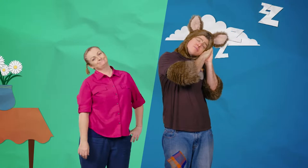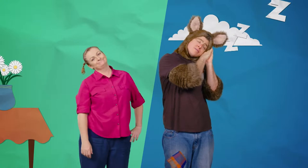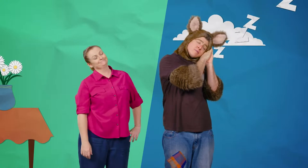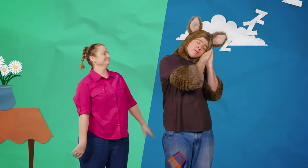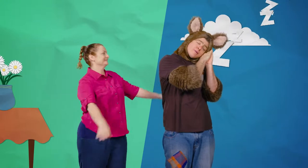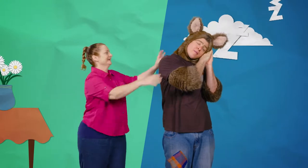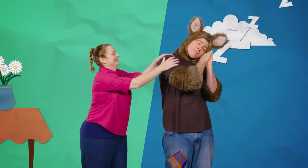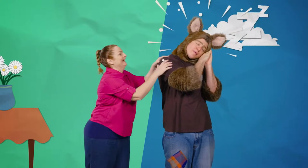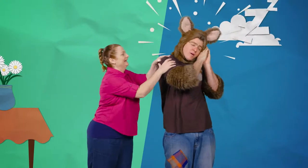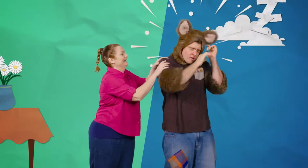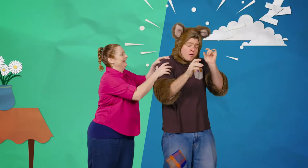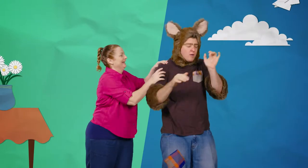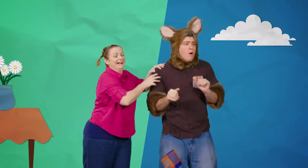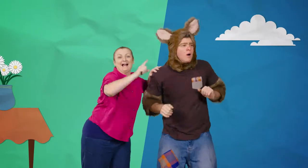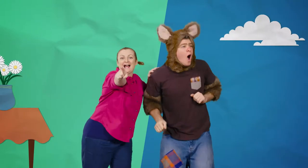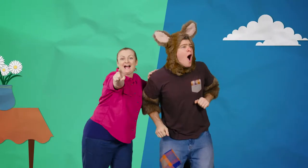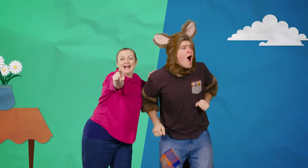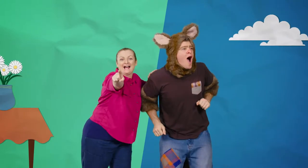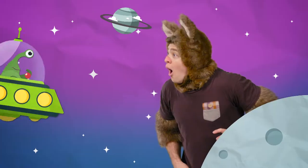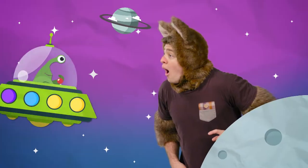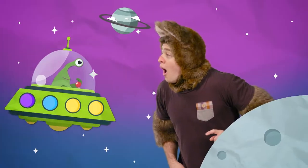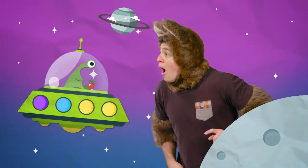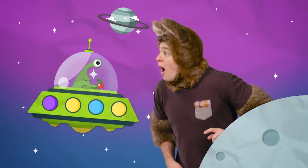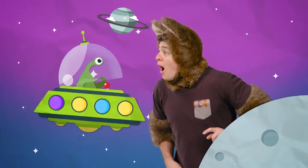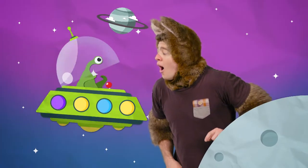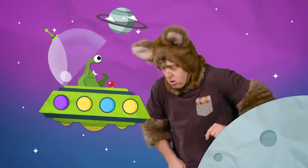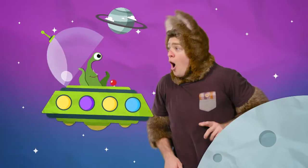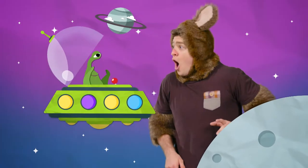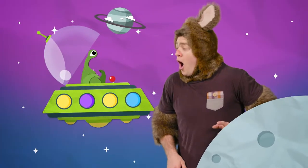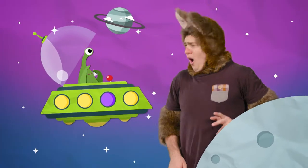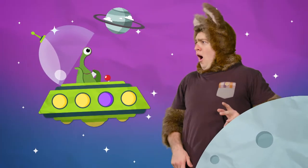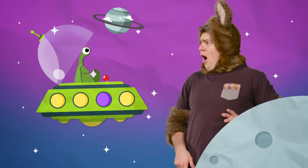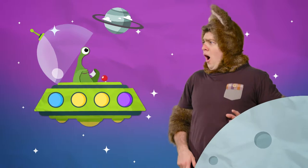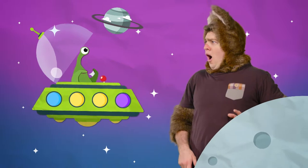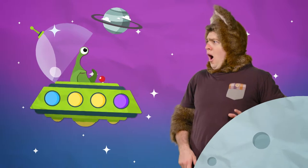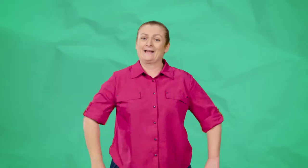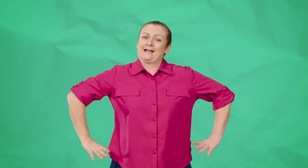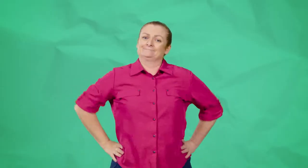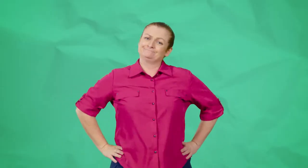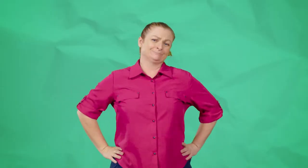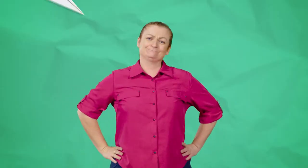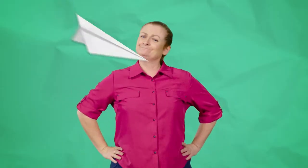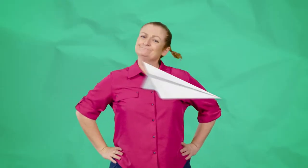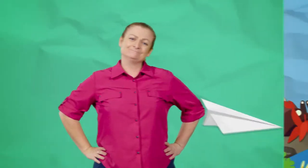Hmm. Huh? Look. Ha-ha! Yeah! Hmm.